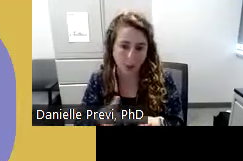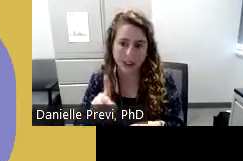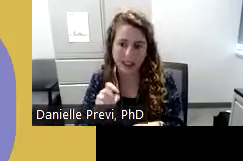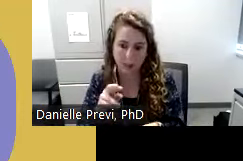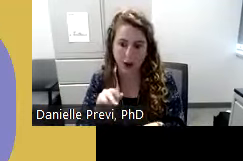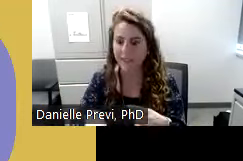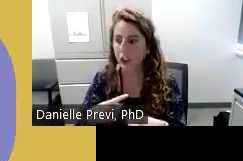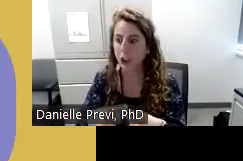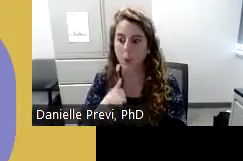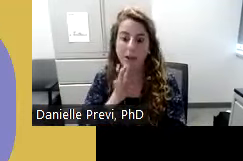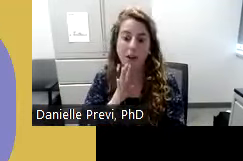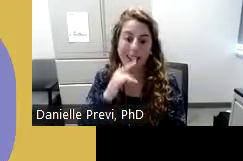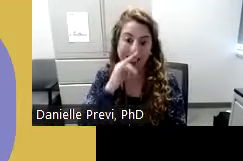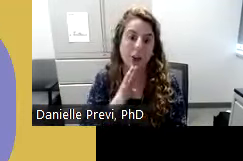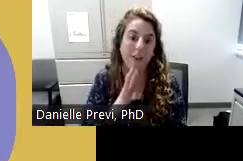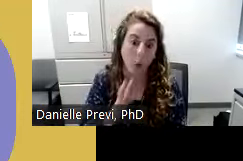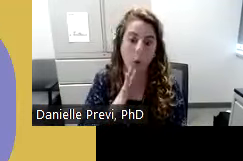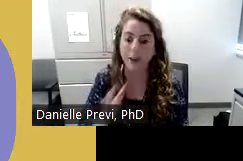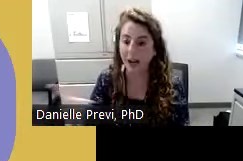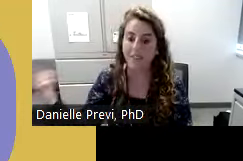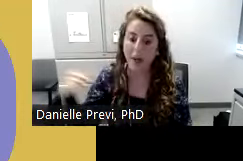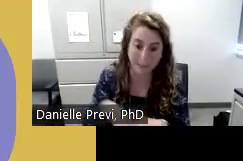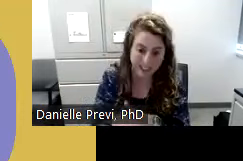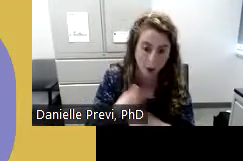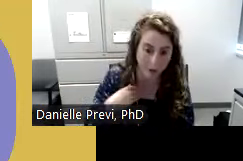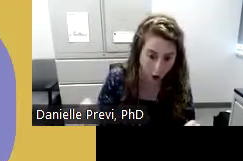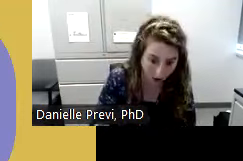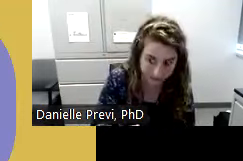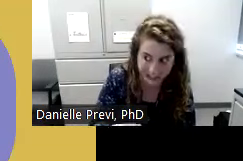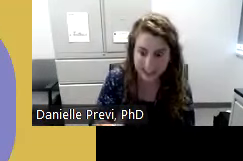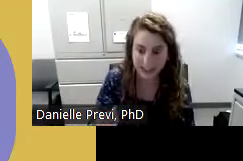would consider that example a case of language deprivation. We now have a child who’s coming